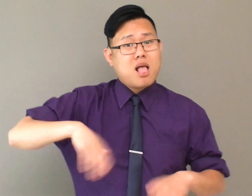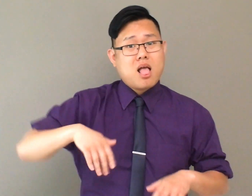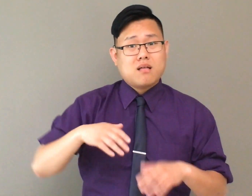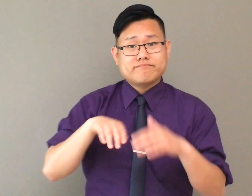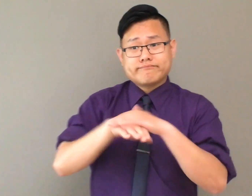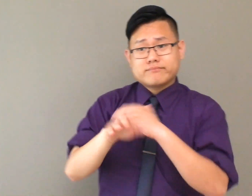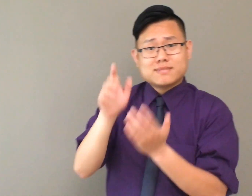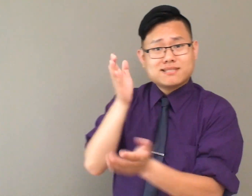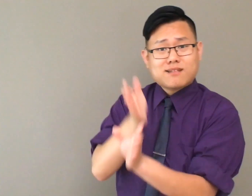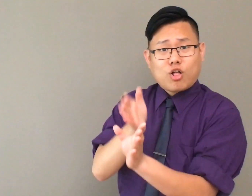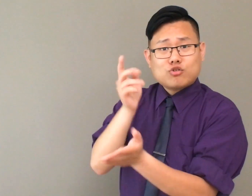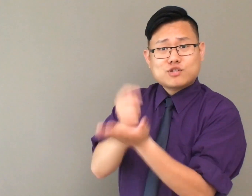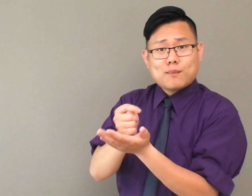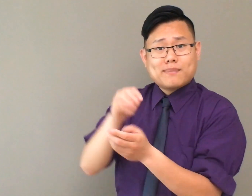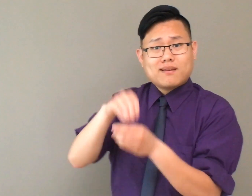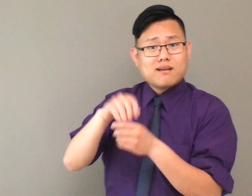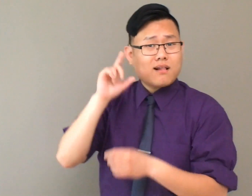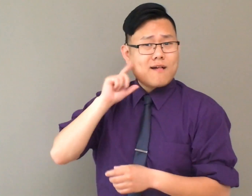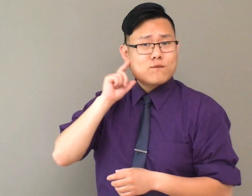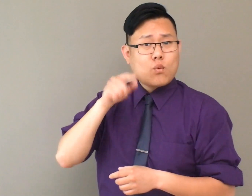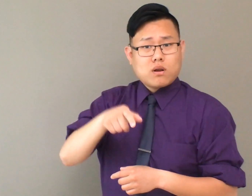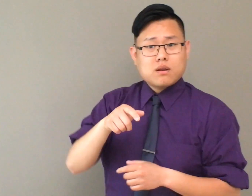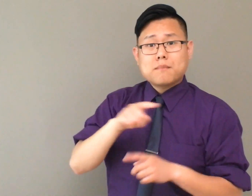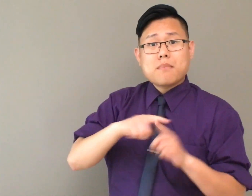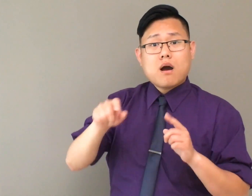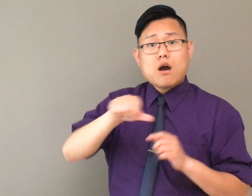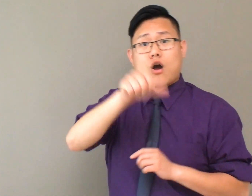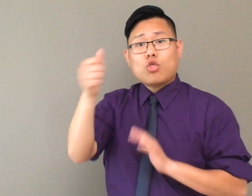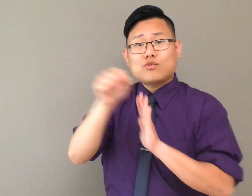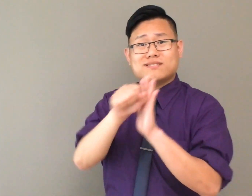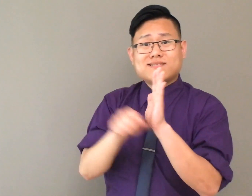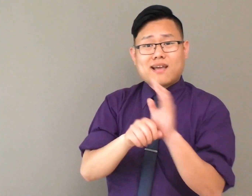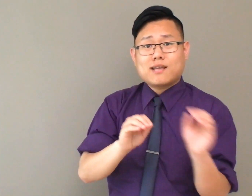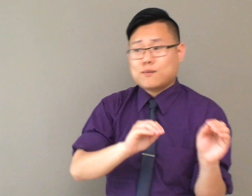Cam didn't have access to psychotherapy services offered in California but after moving to